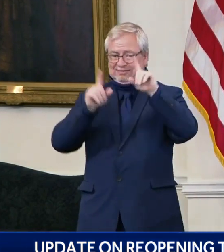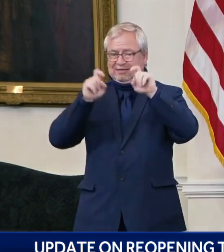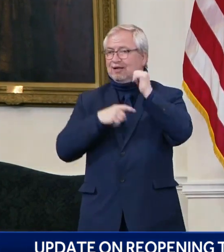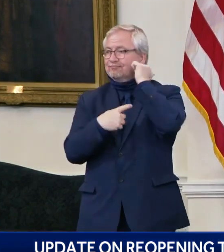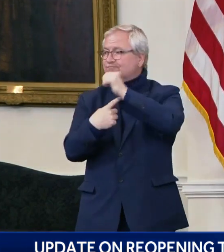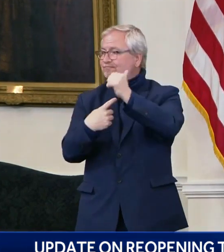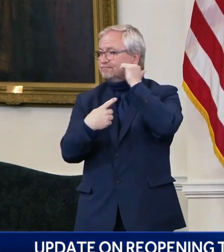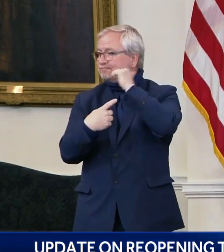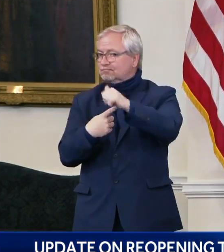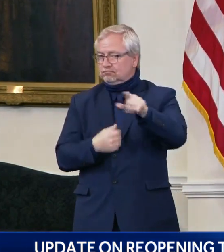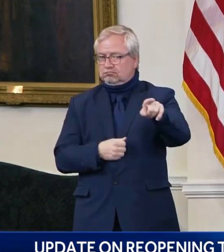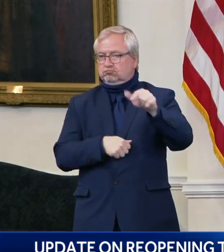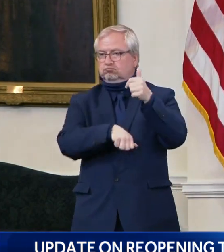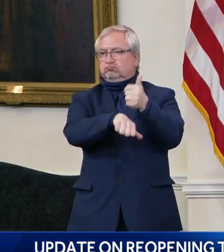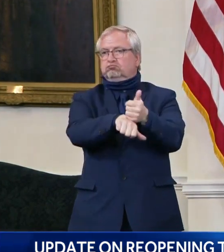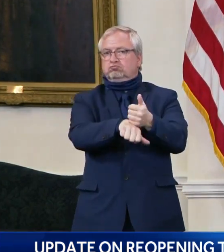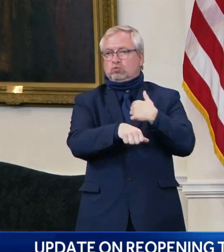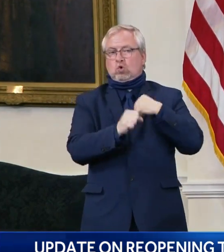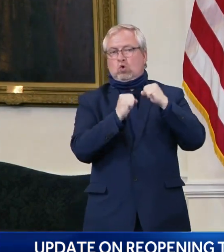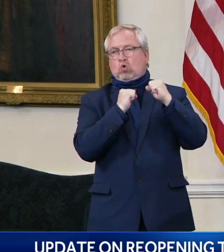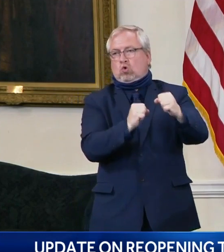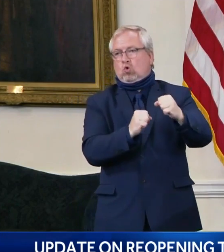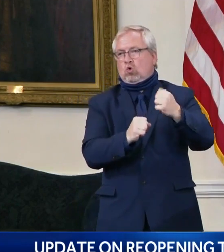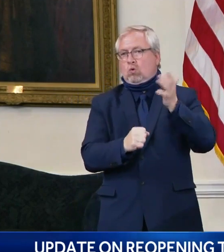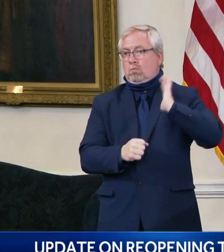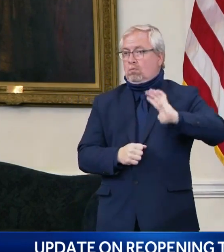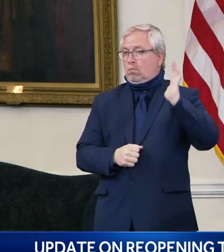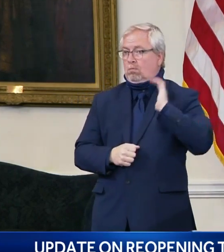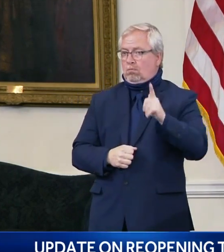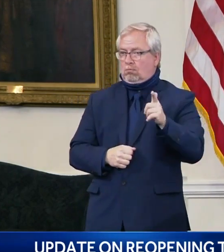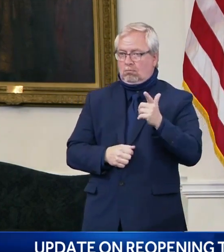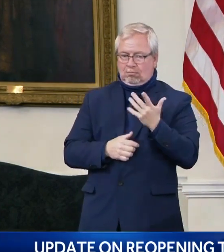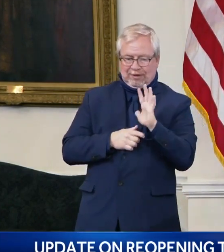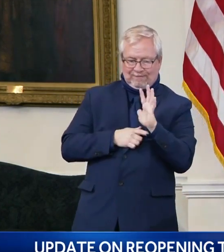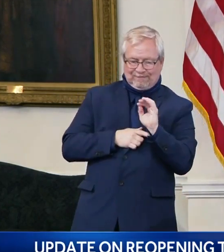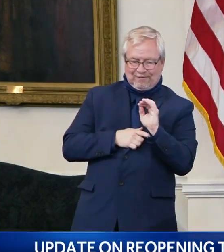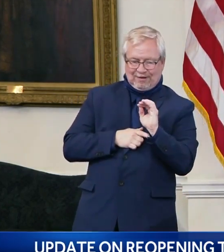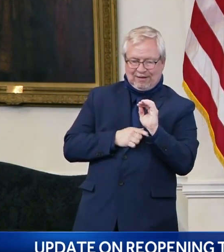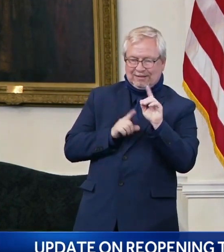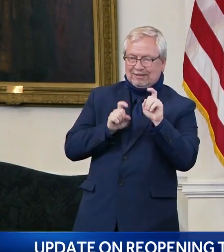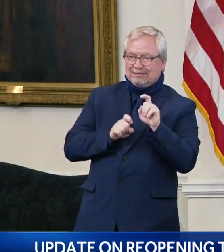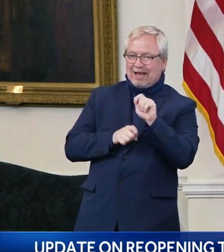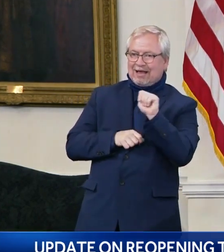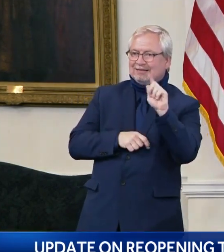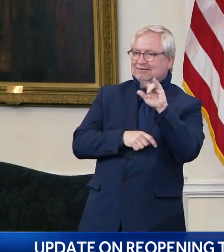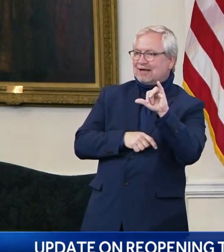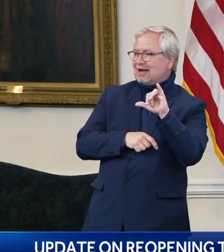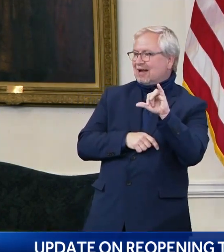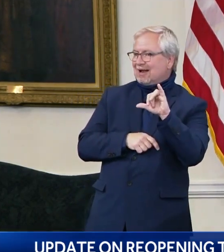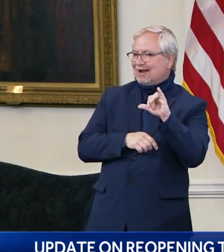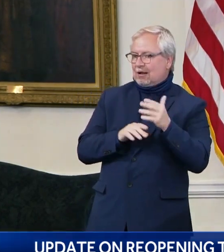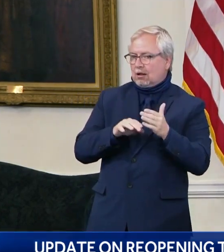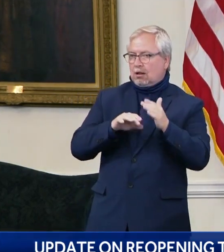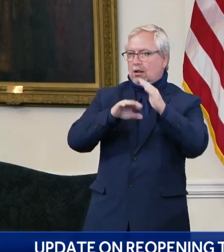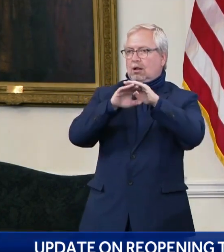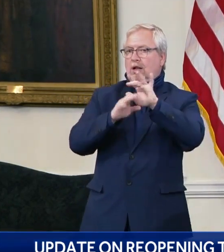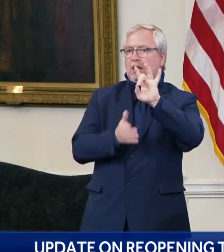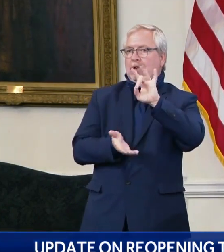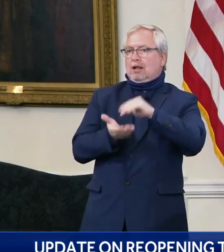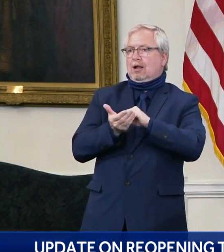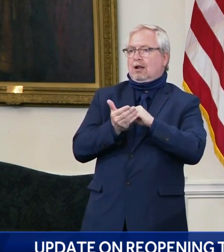TEST THE DAY WE WENT FROM 50 TESTED A TO 8,000 SOME NOW OUR GOAL OUR INITIAL GOAL WAS WAS 10,000 WHICH WE SHOULD BE.